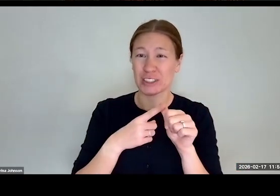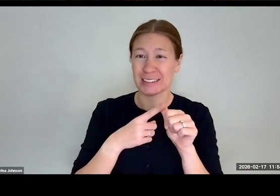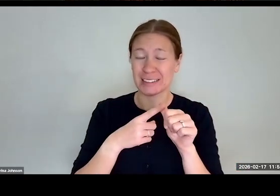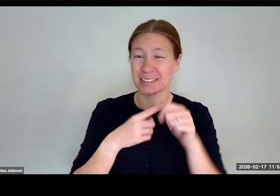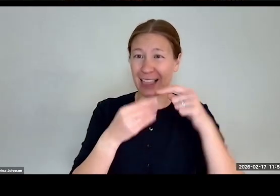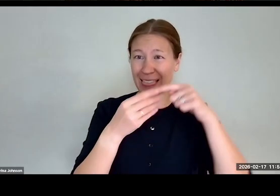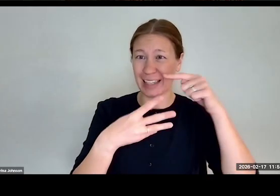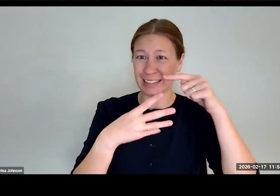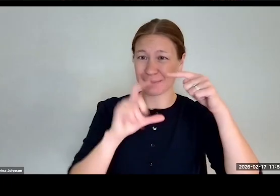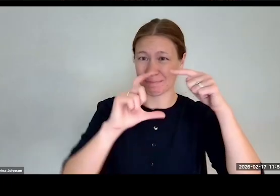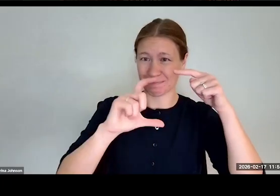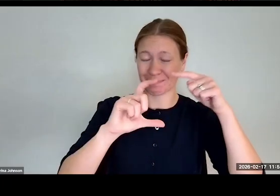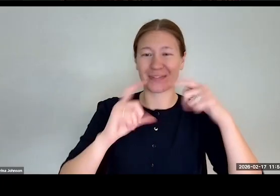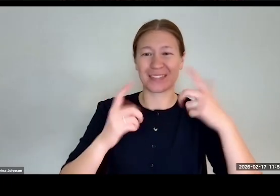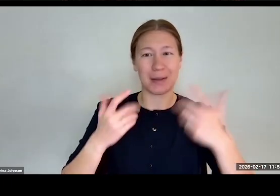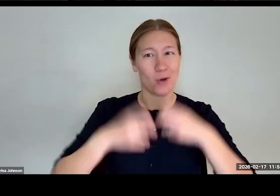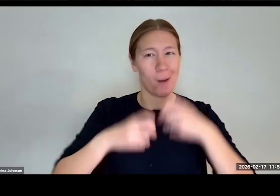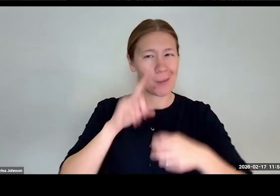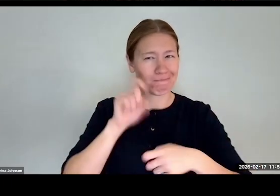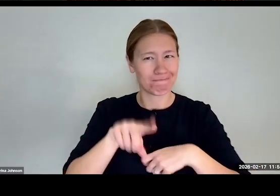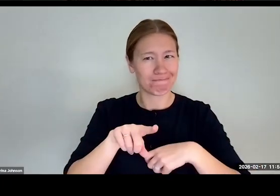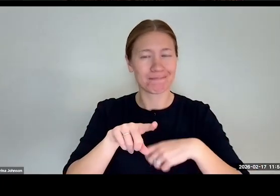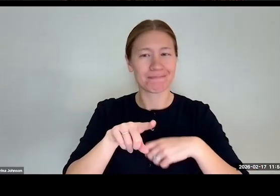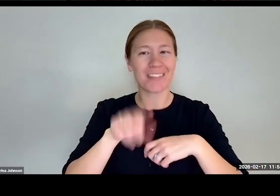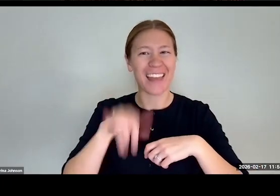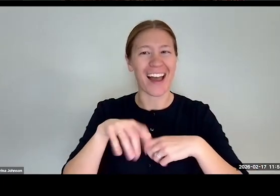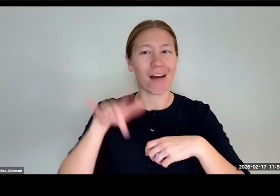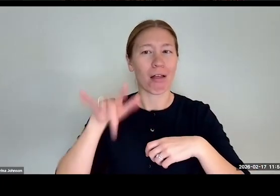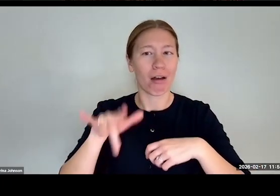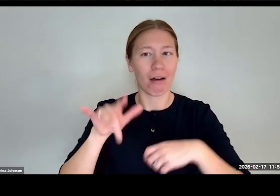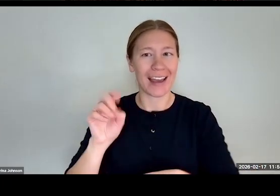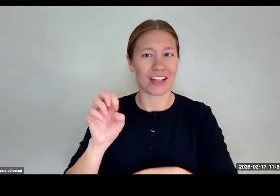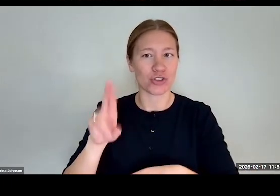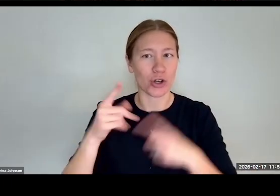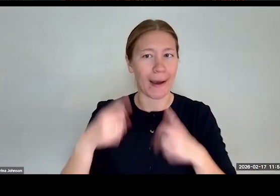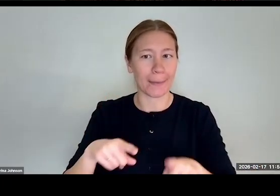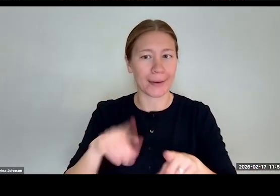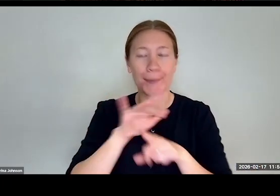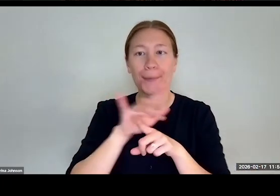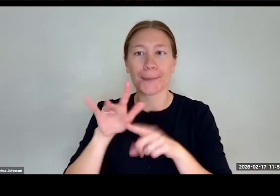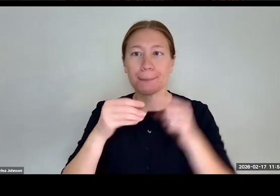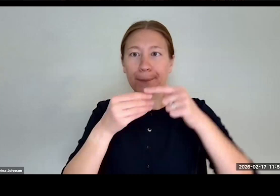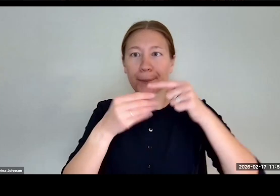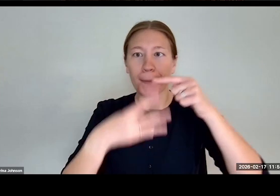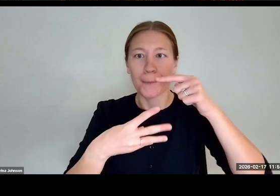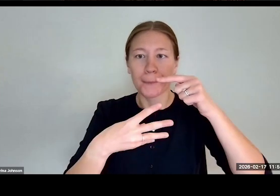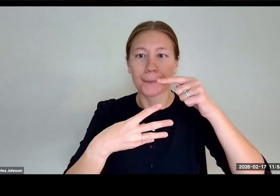between two list items. As we learned earlier. This is going to make it so that the first list is red as having two main level list items.